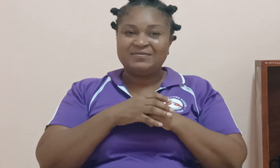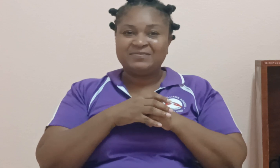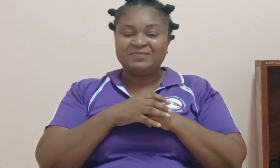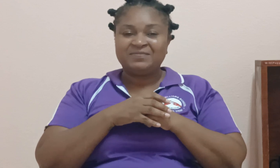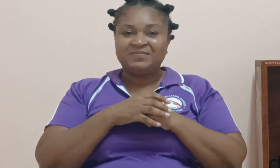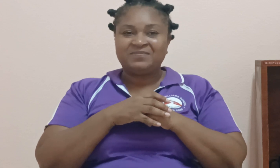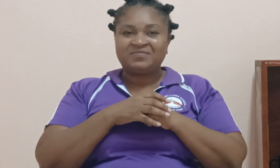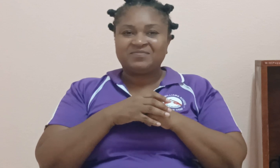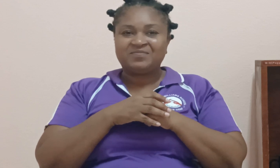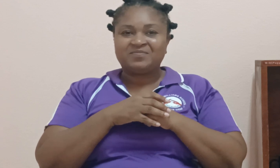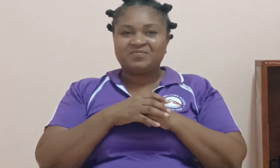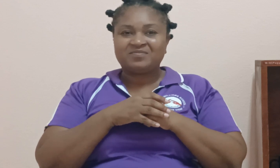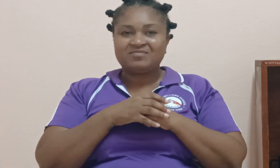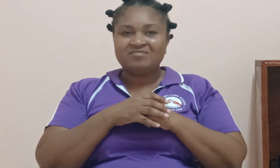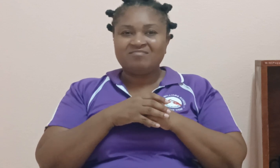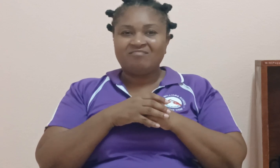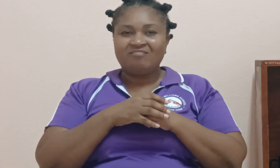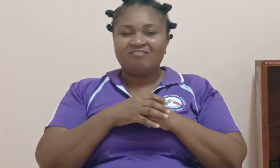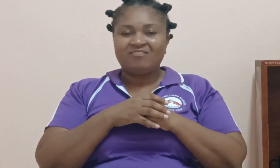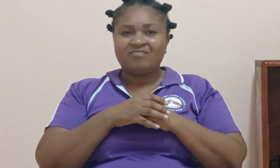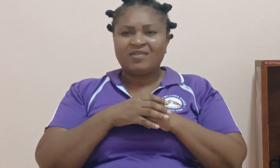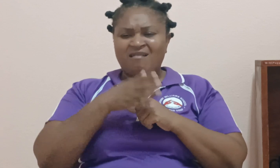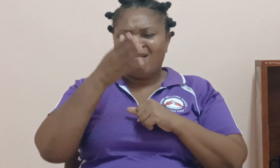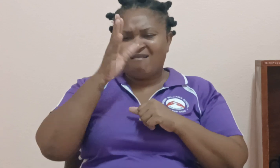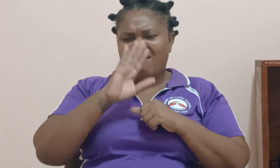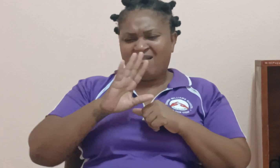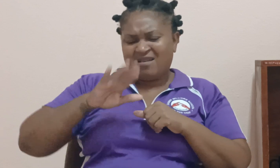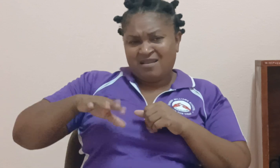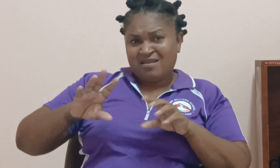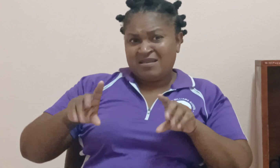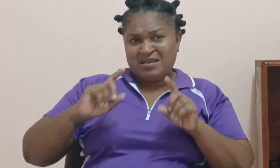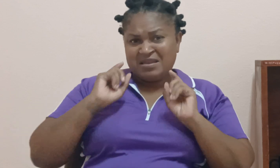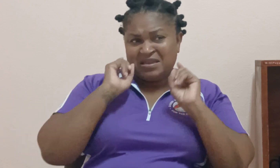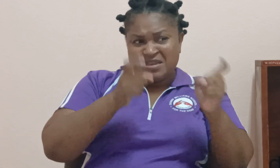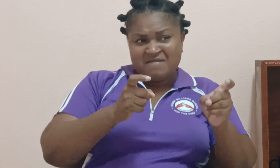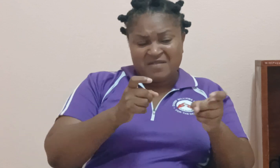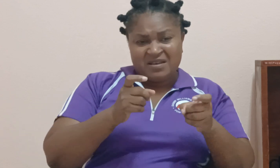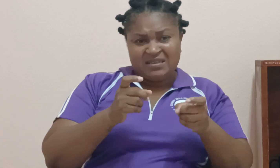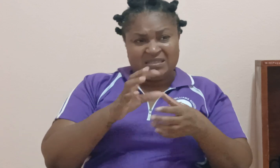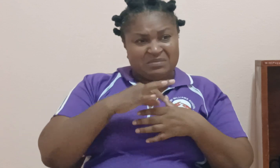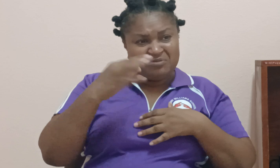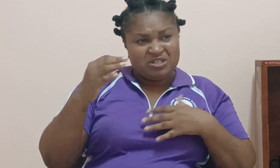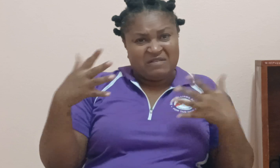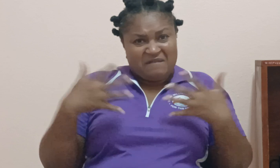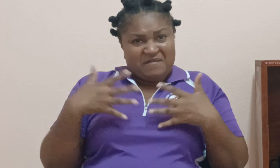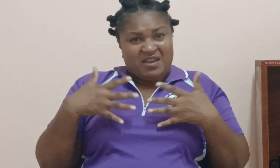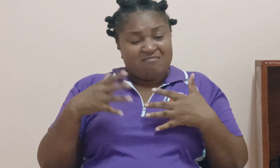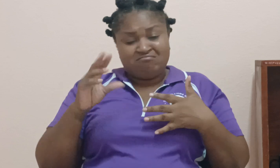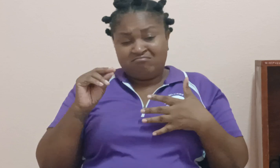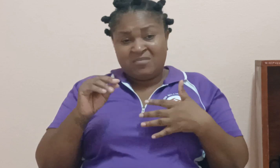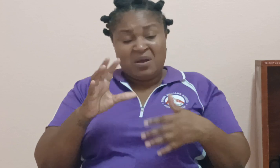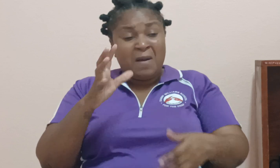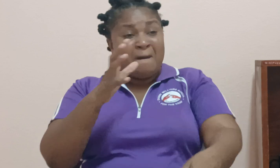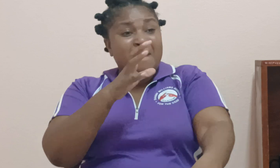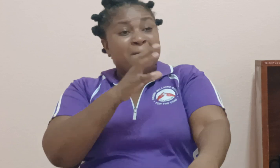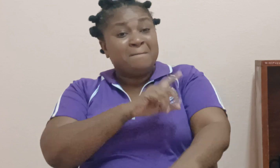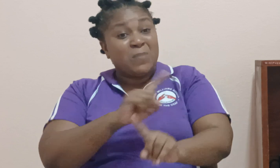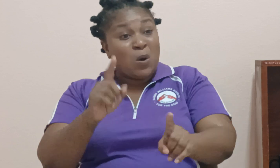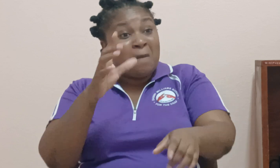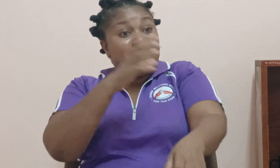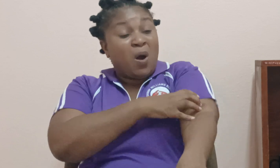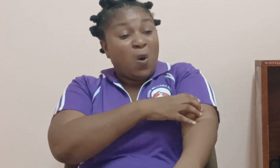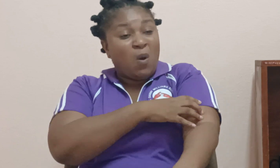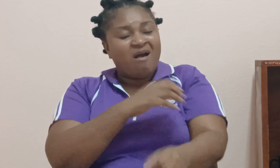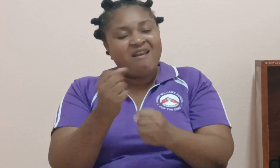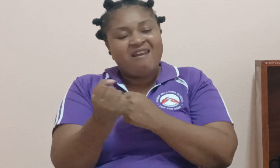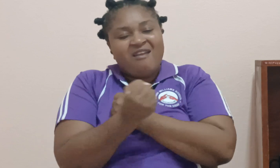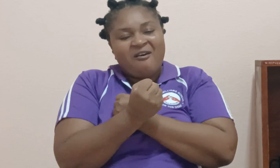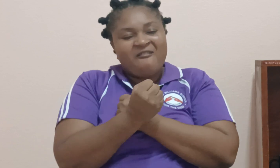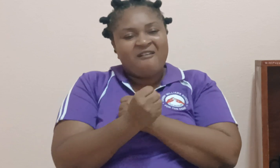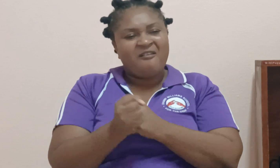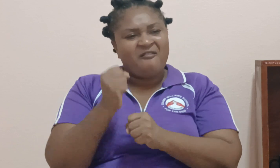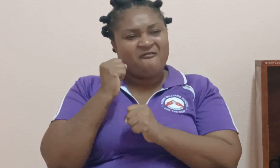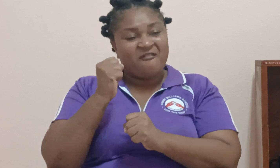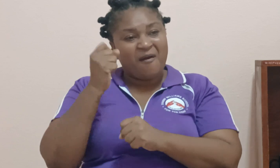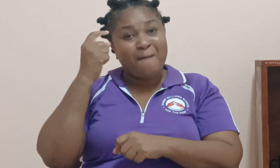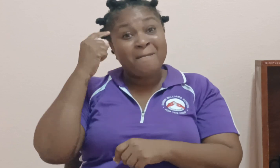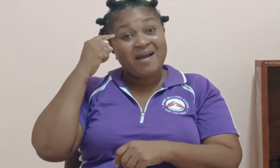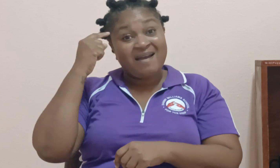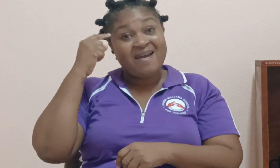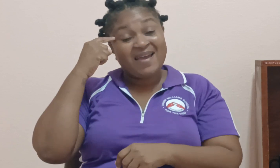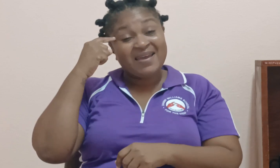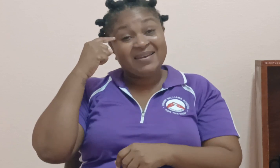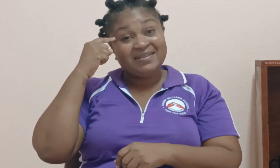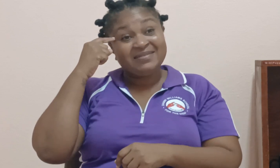God has not given us a spirit of fear, but of power, love and a sound mind.